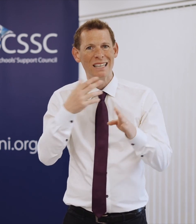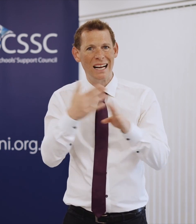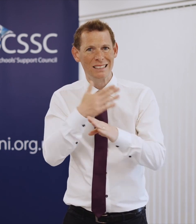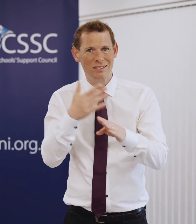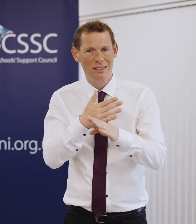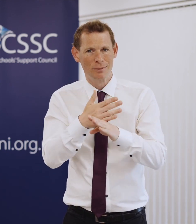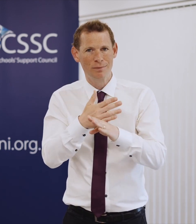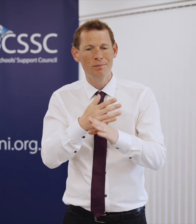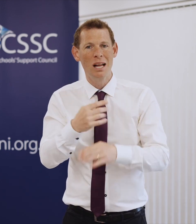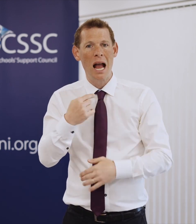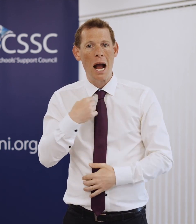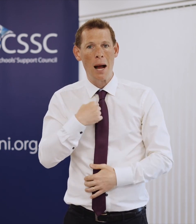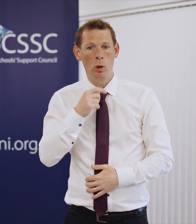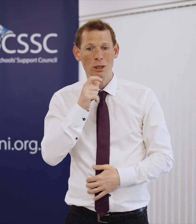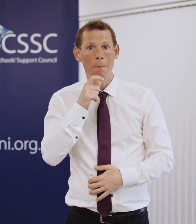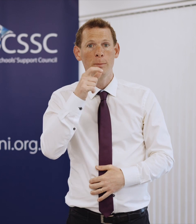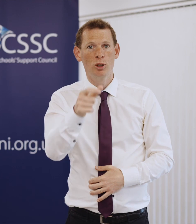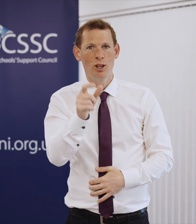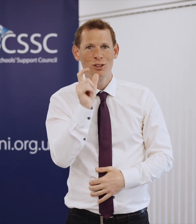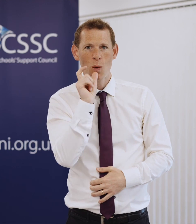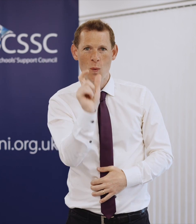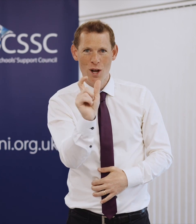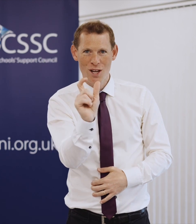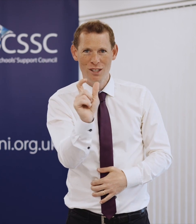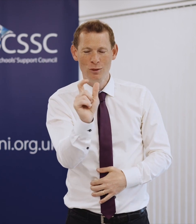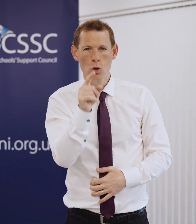Okay, so first of all we're going to do a lip reading activity. I'm going to pronounce a word